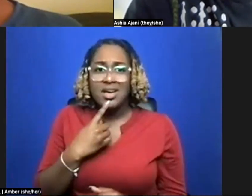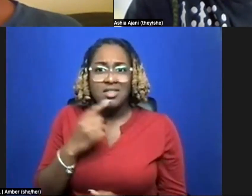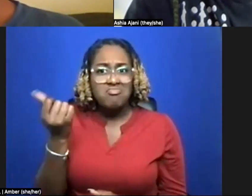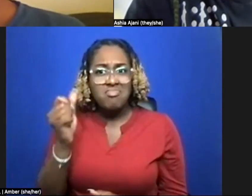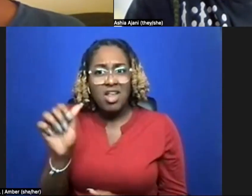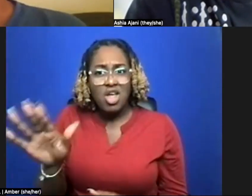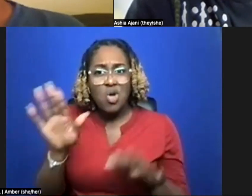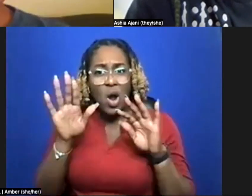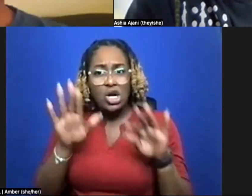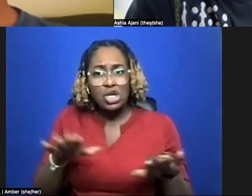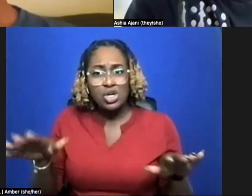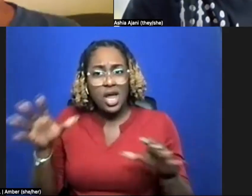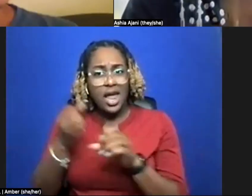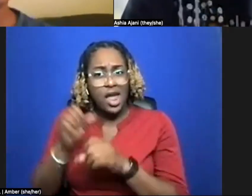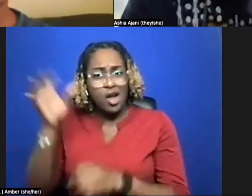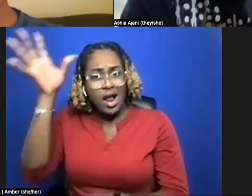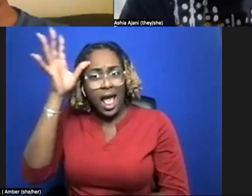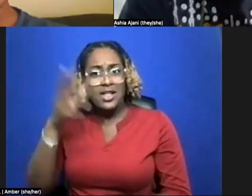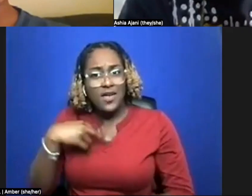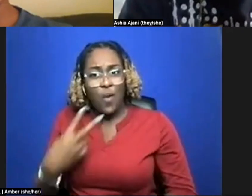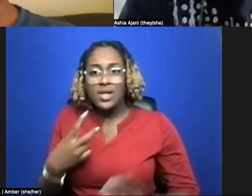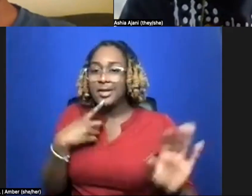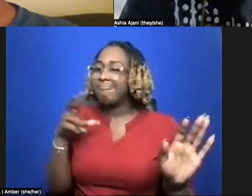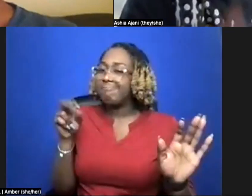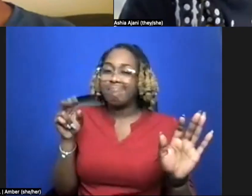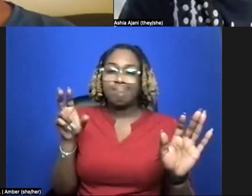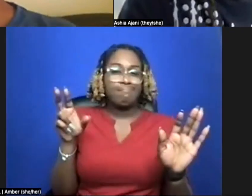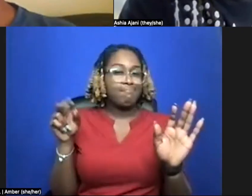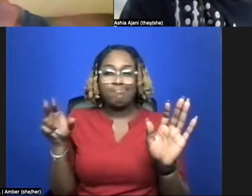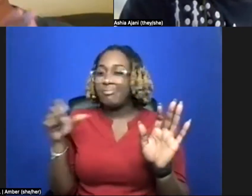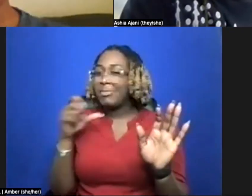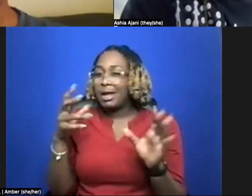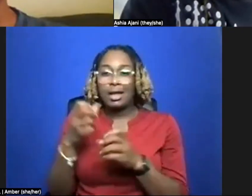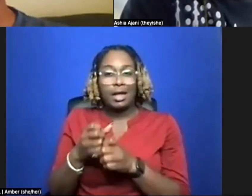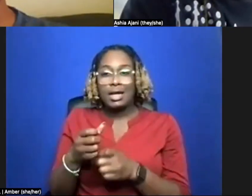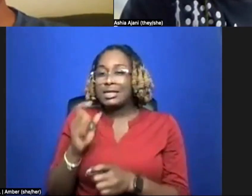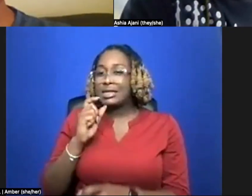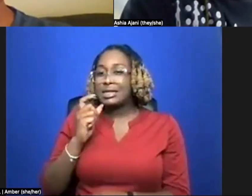voice and my parents are like nah, noo, no, they didn’t, like just really clowning on us. But